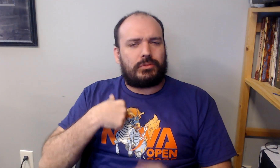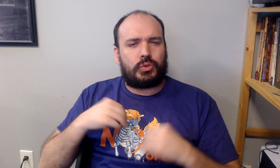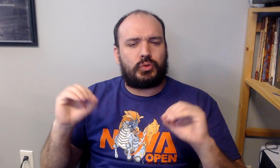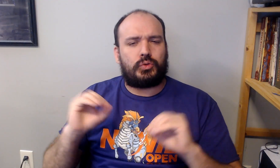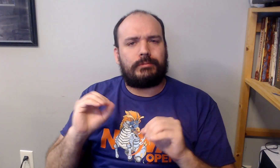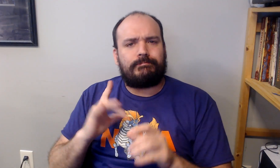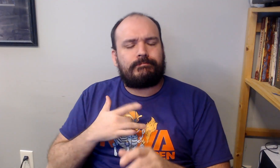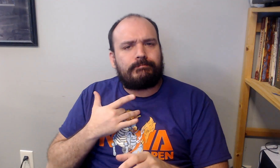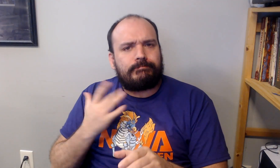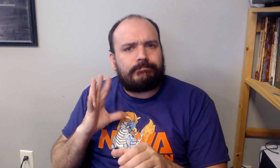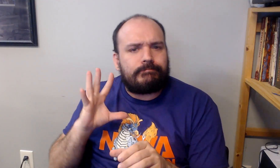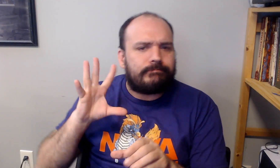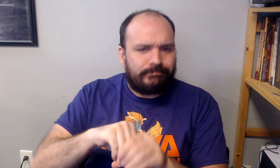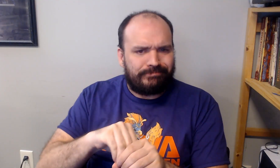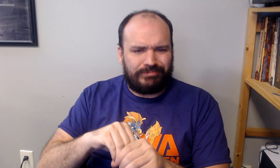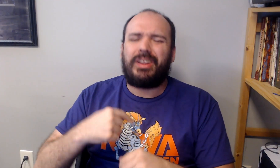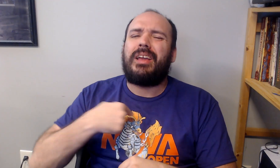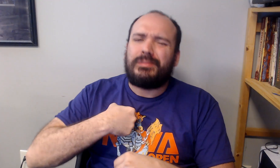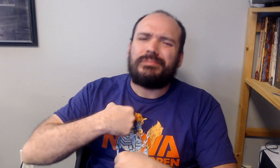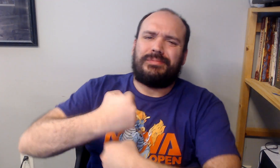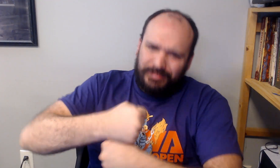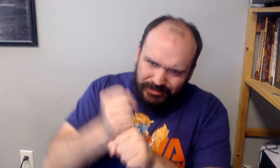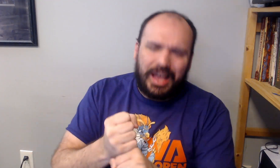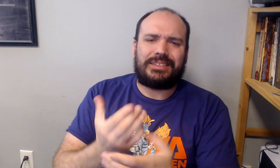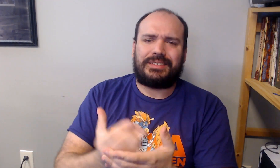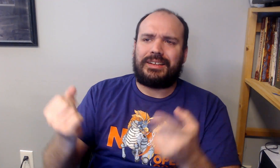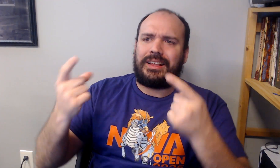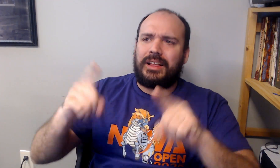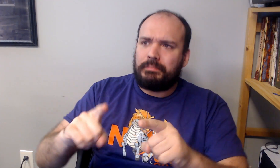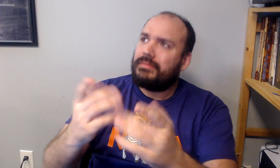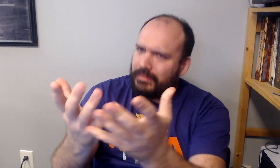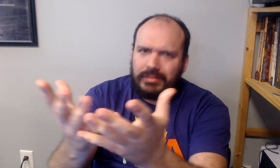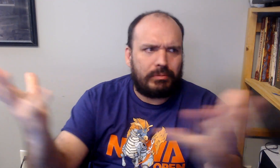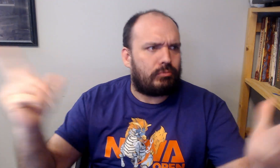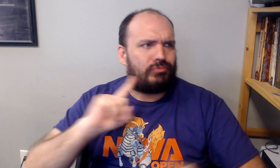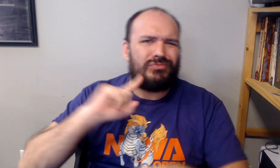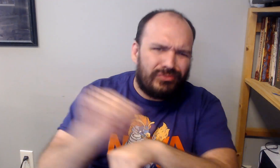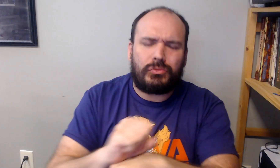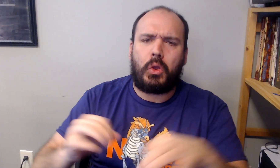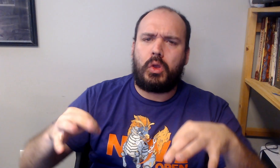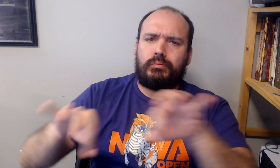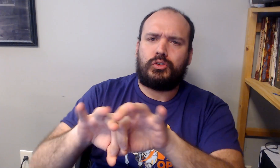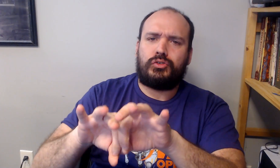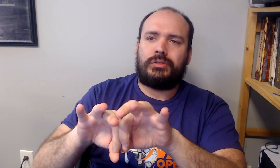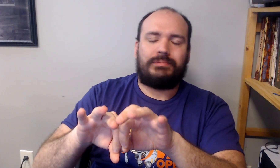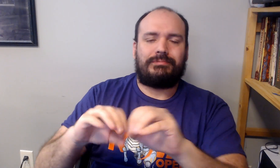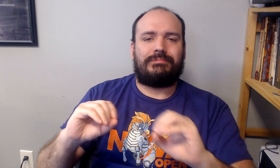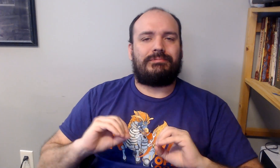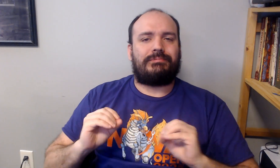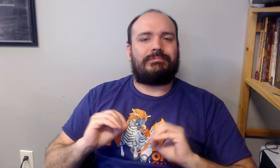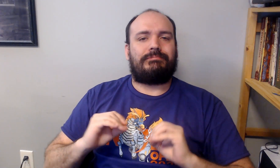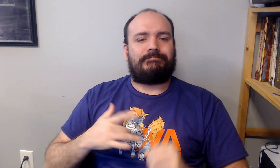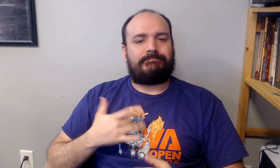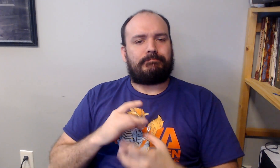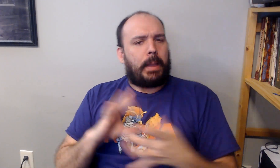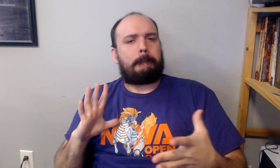I lose that feeling of engagement - I make things happen. The choices I make actually are important. That’s missing, and there’s a disconnect.